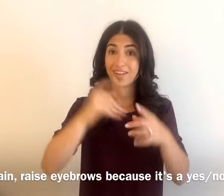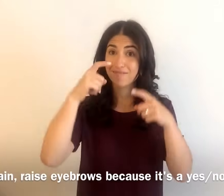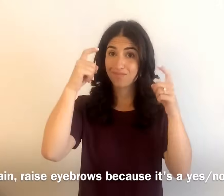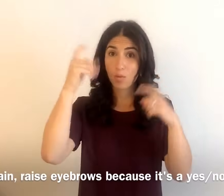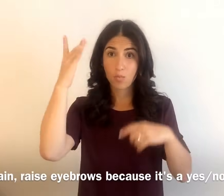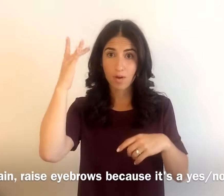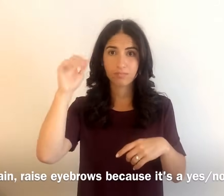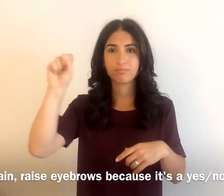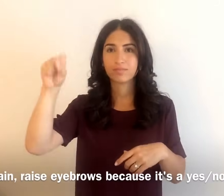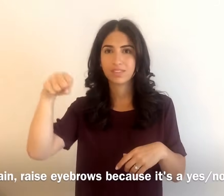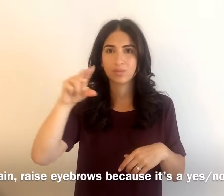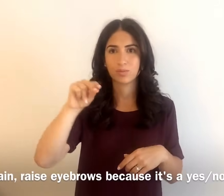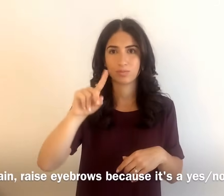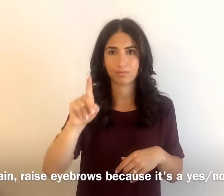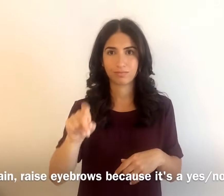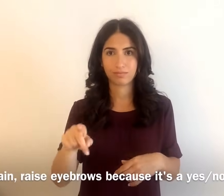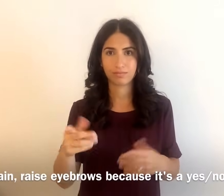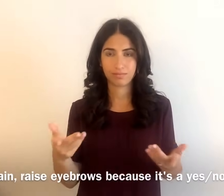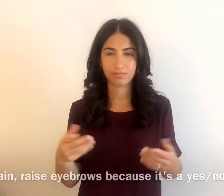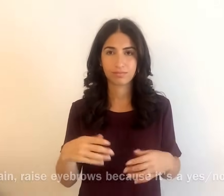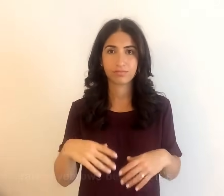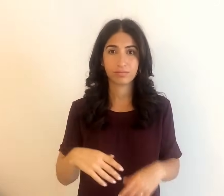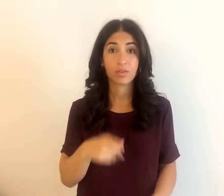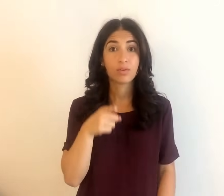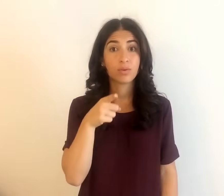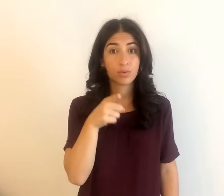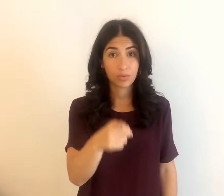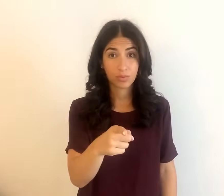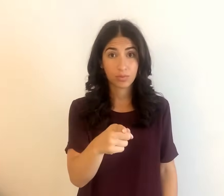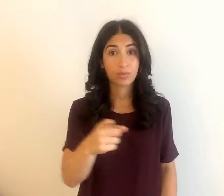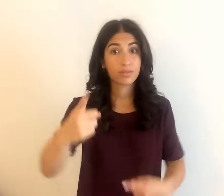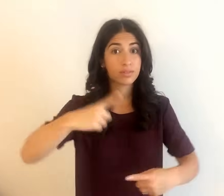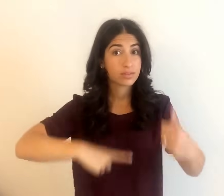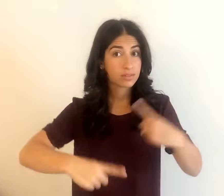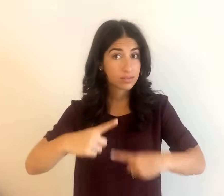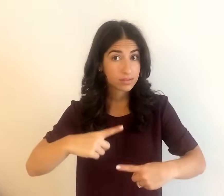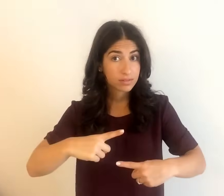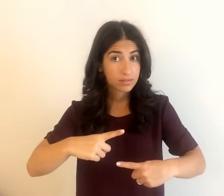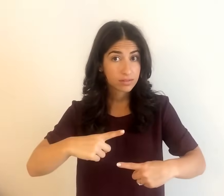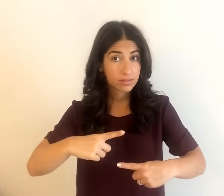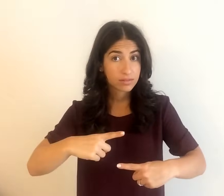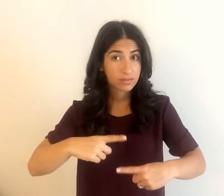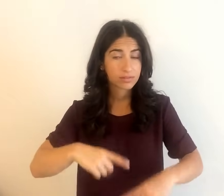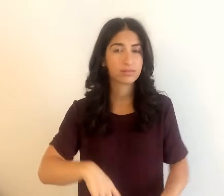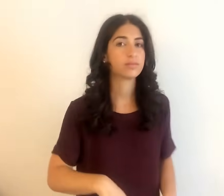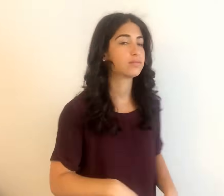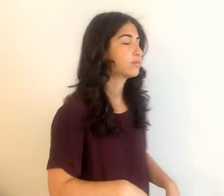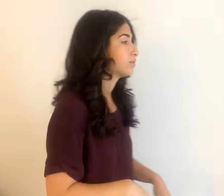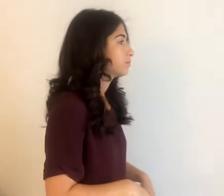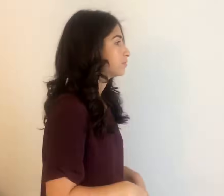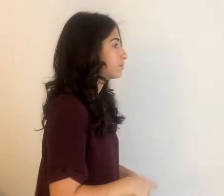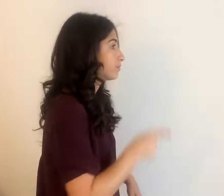again eyebrows up because it's a yes or no question: do you sign?